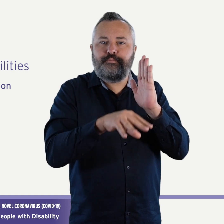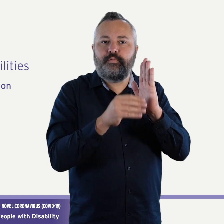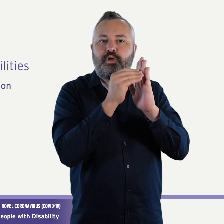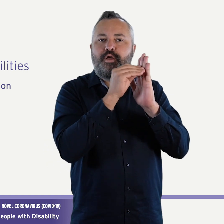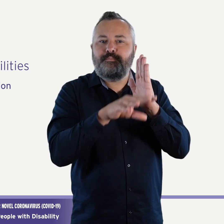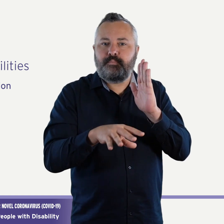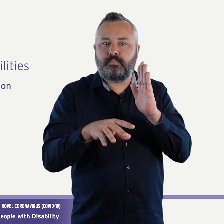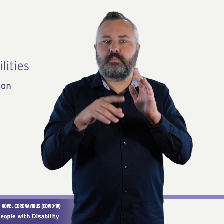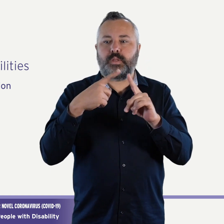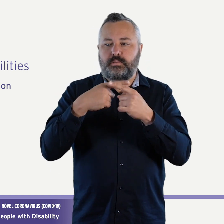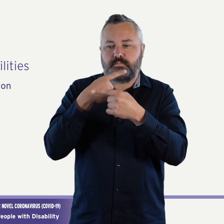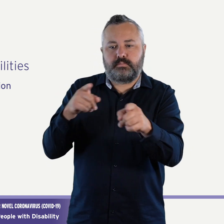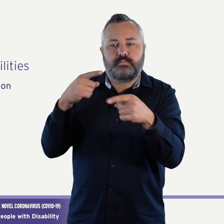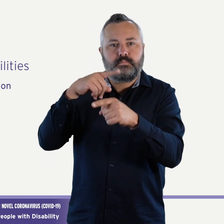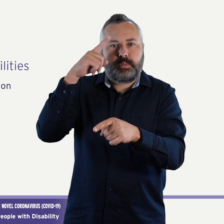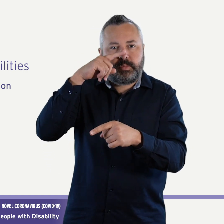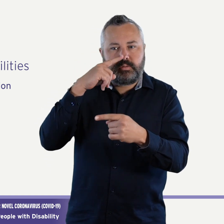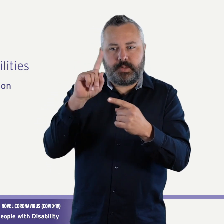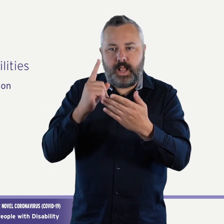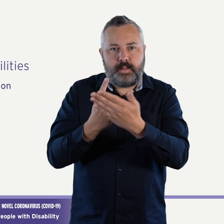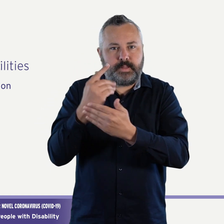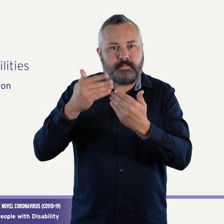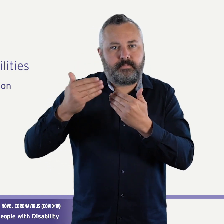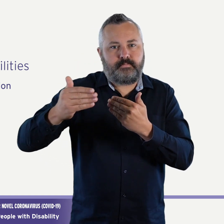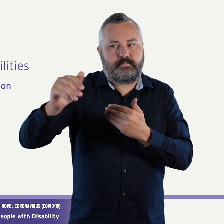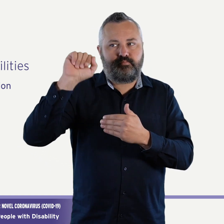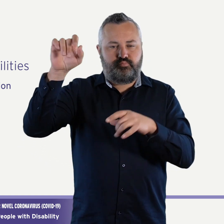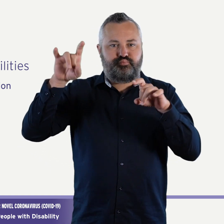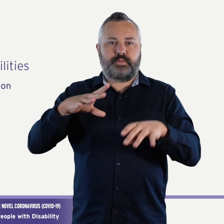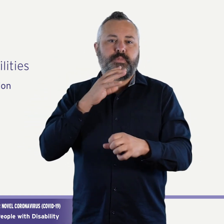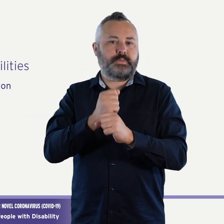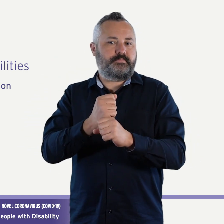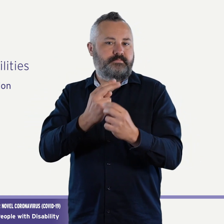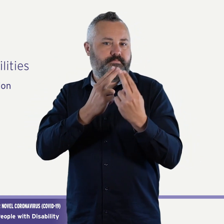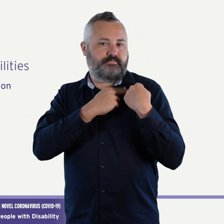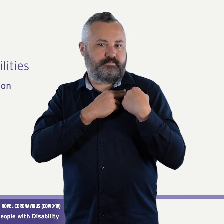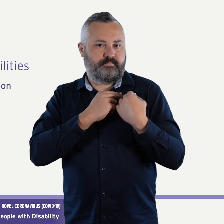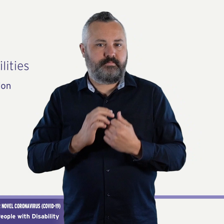and undertake public communication regarding changing risk and the stand down of measures.